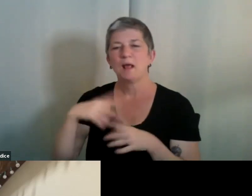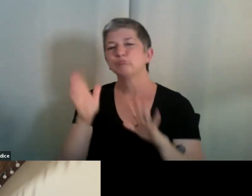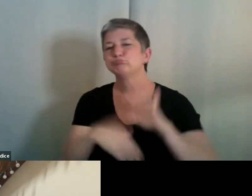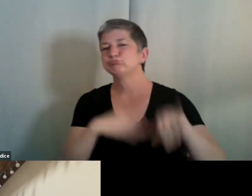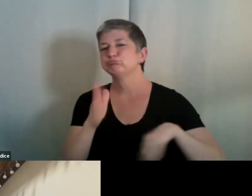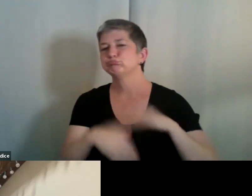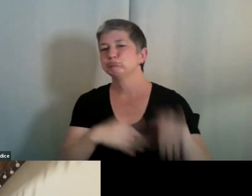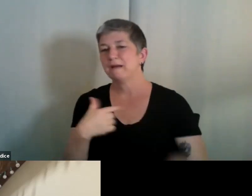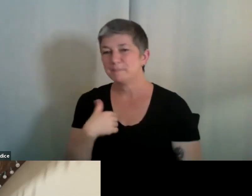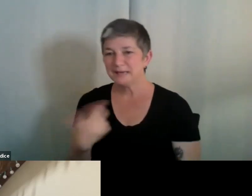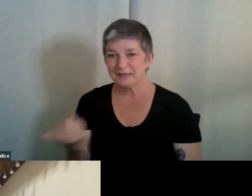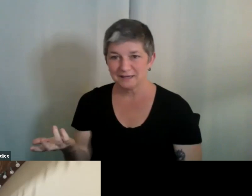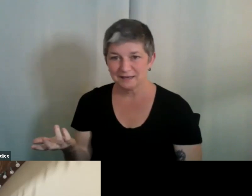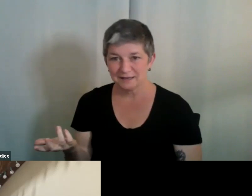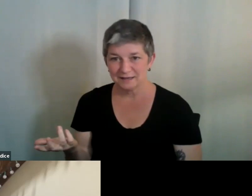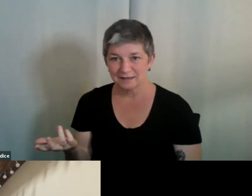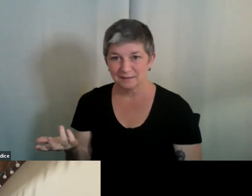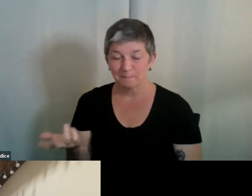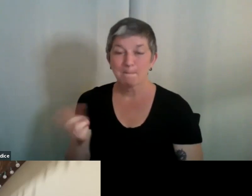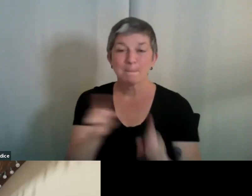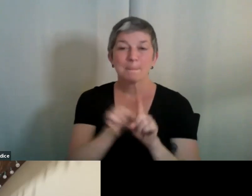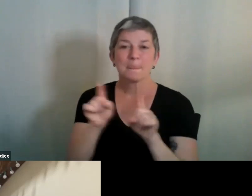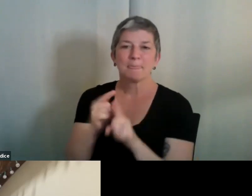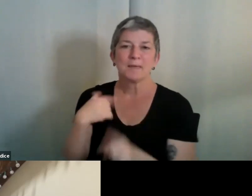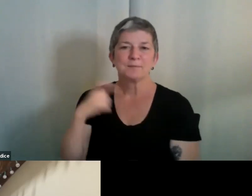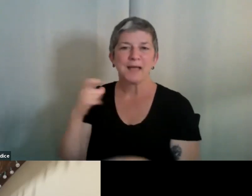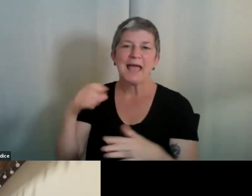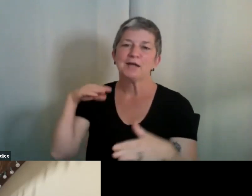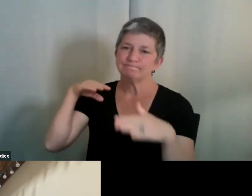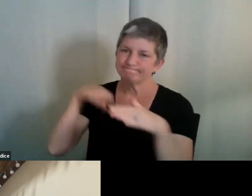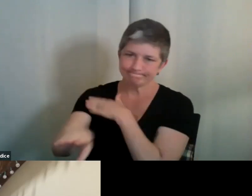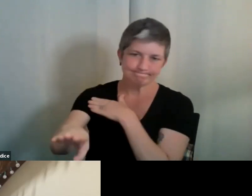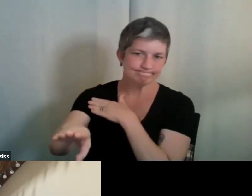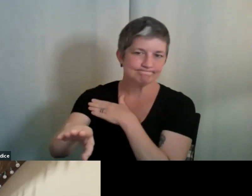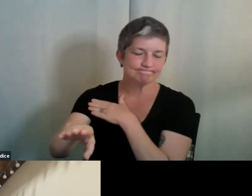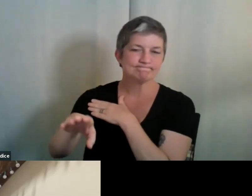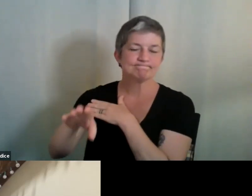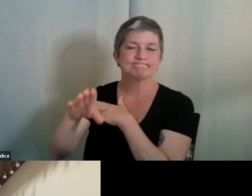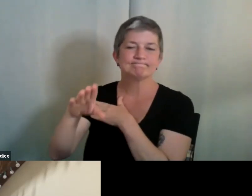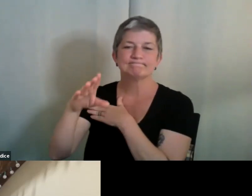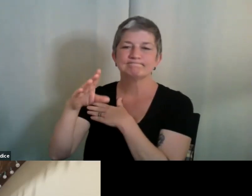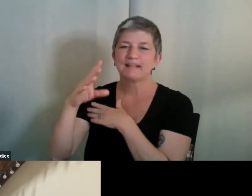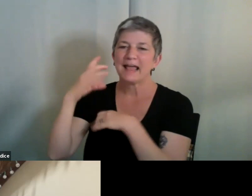me. And I also had to walk in there. And so we've spent the